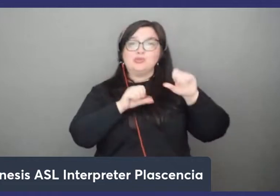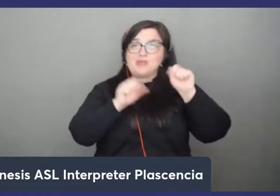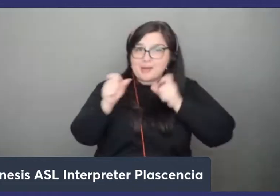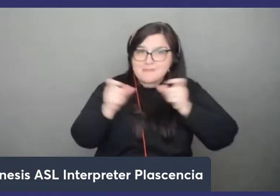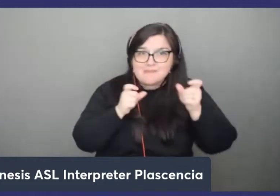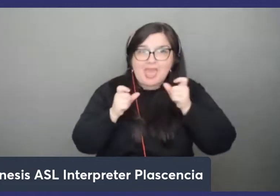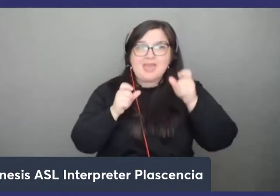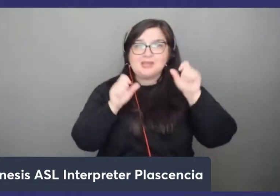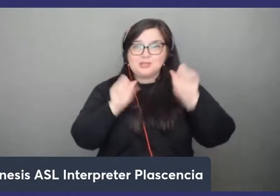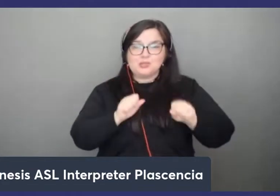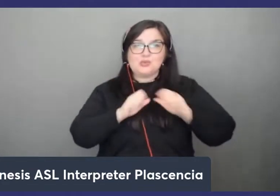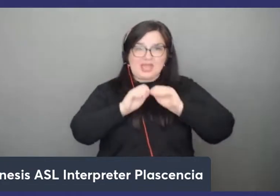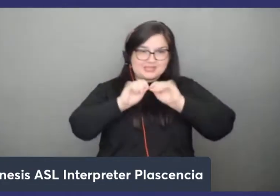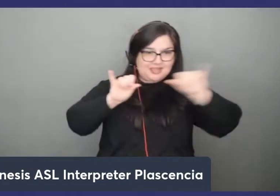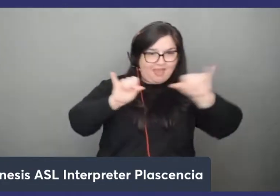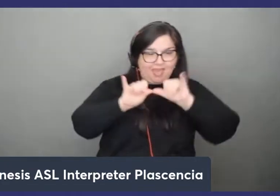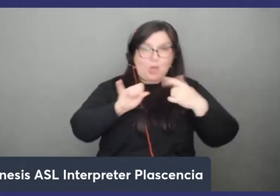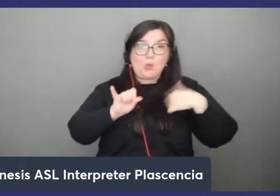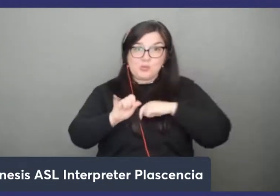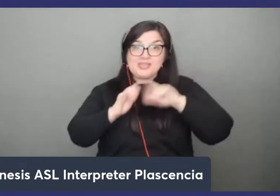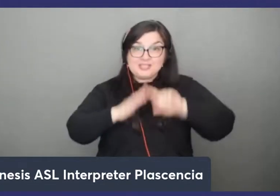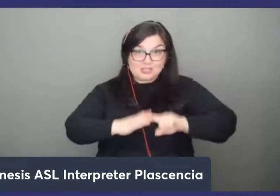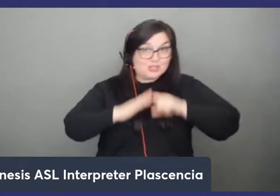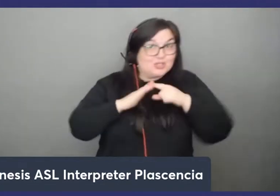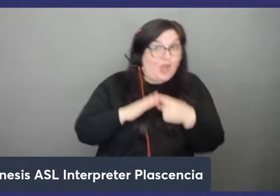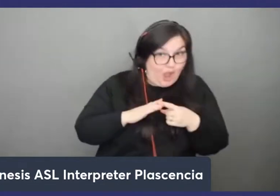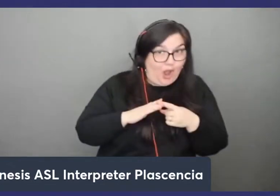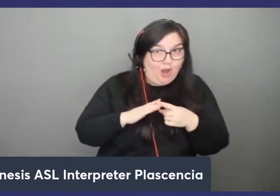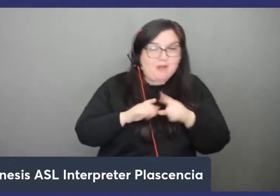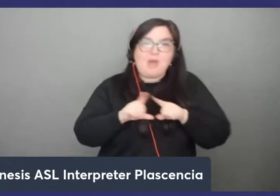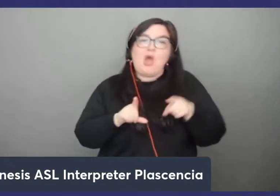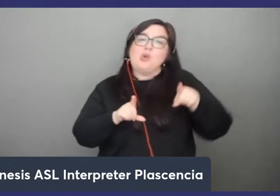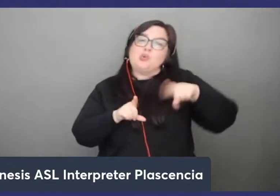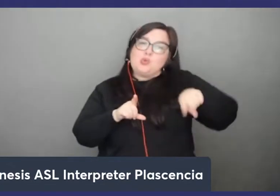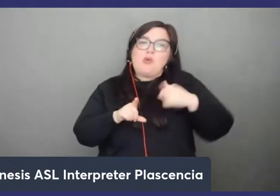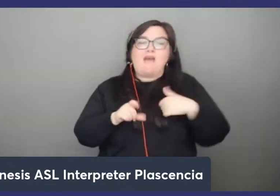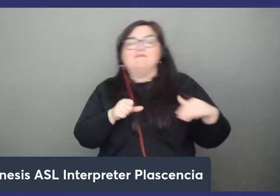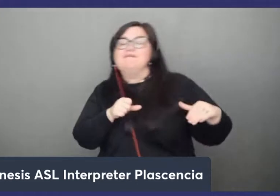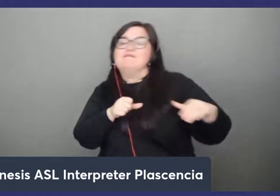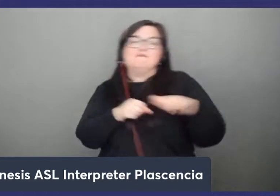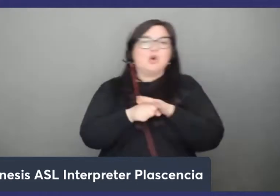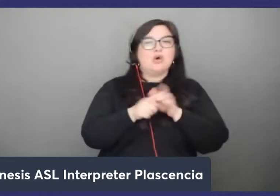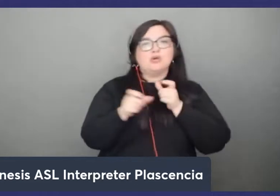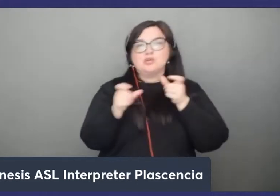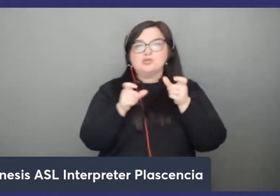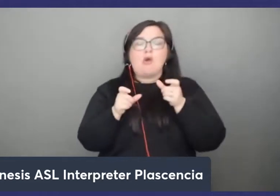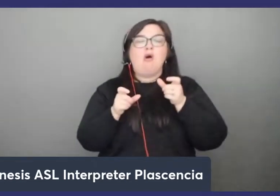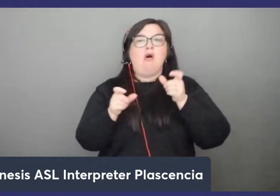We start 'em off for you, so you have full control and customizability of these packet services.